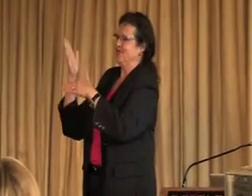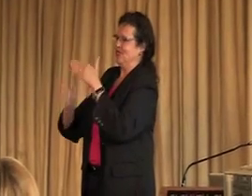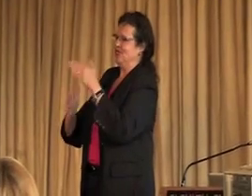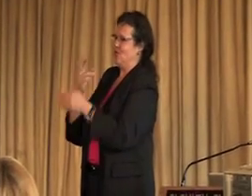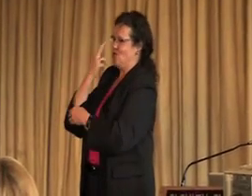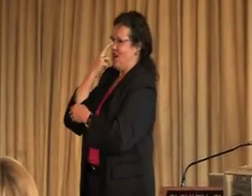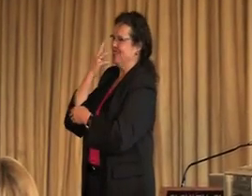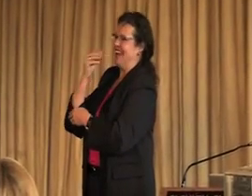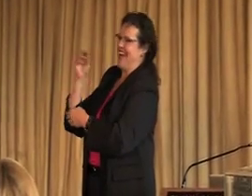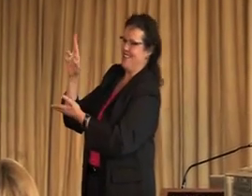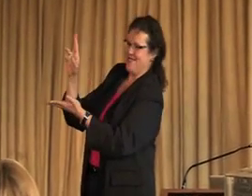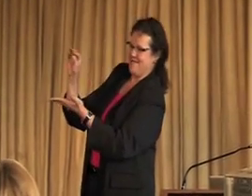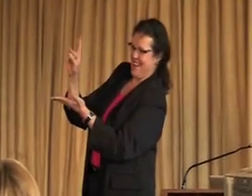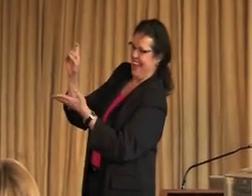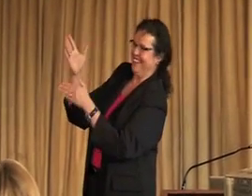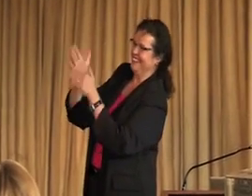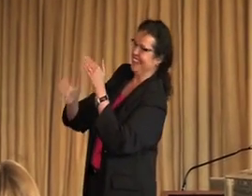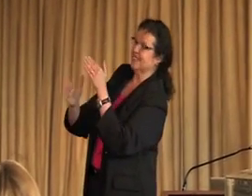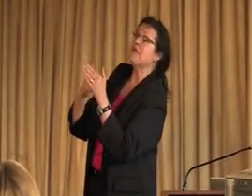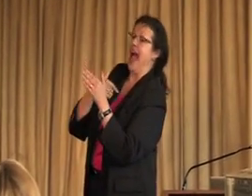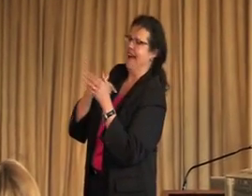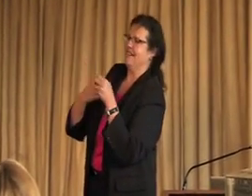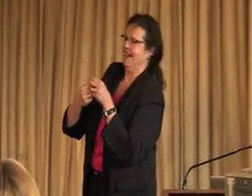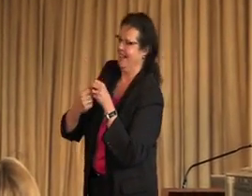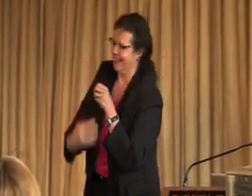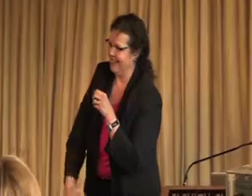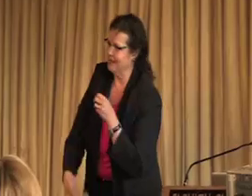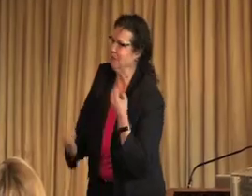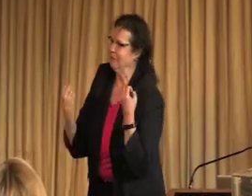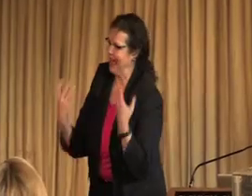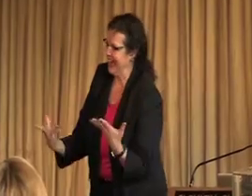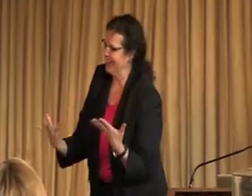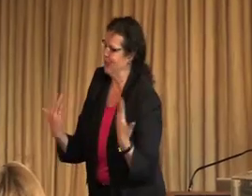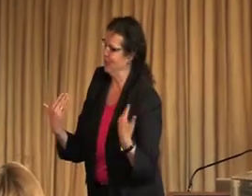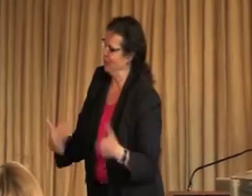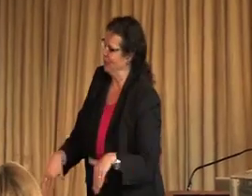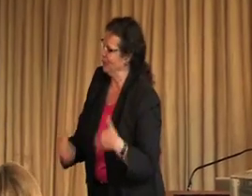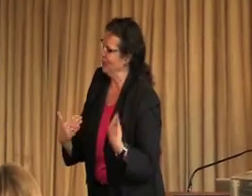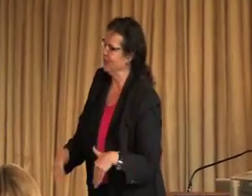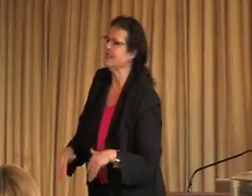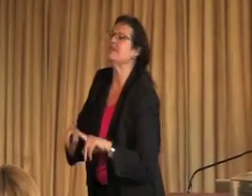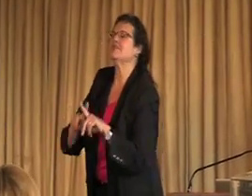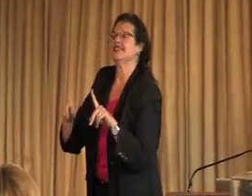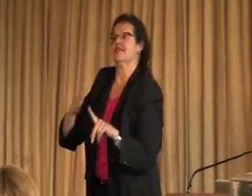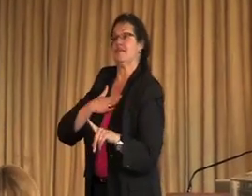not going to give any jokes. I'm sure Roger and Mike have done that enough. I have many